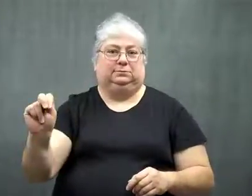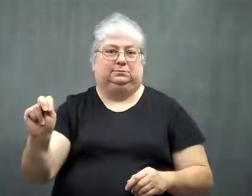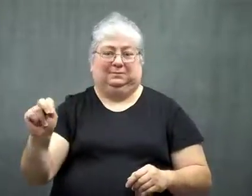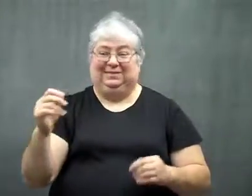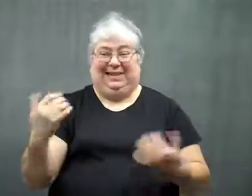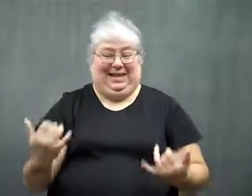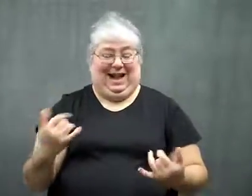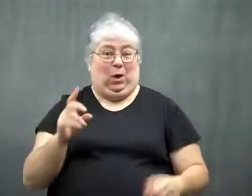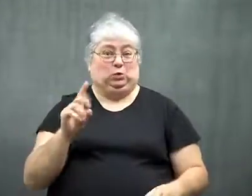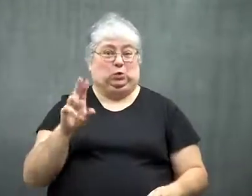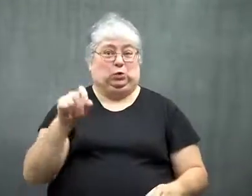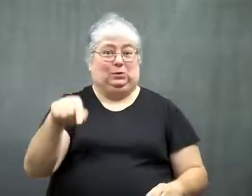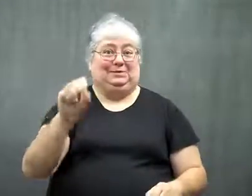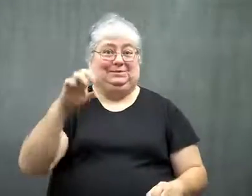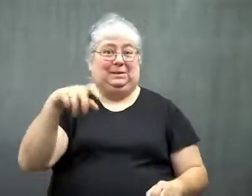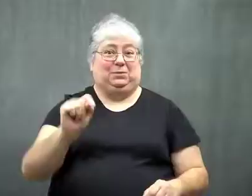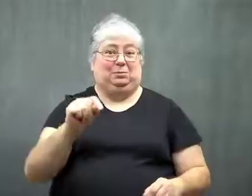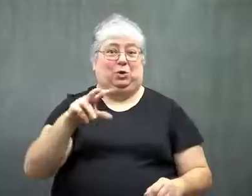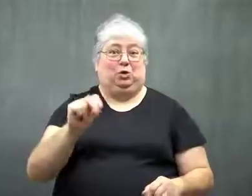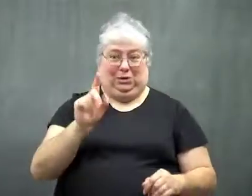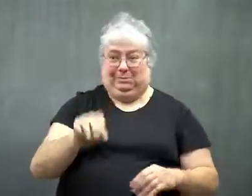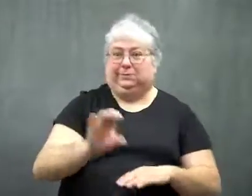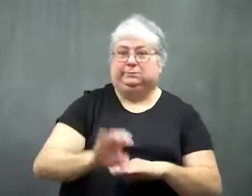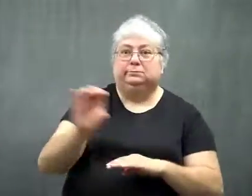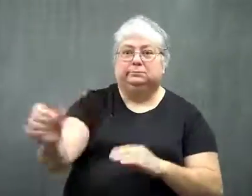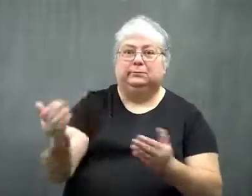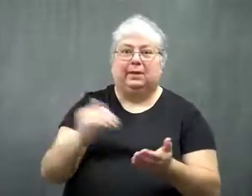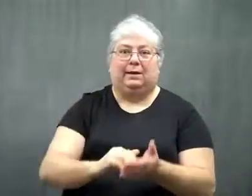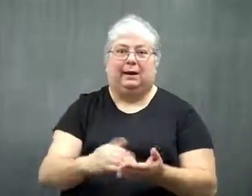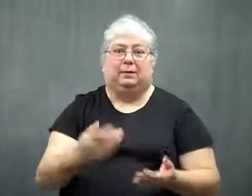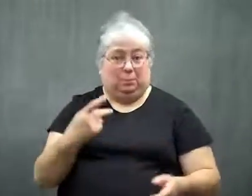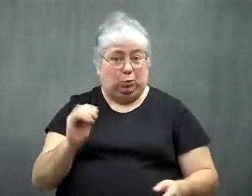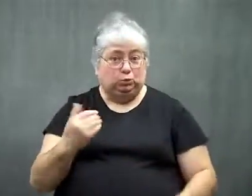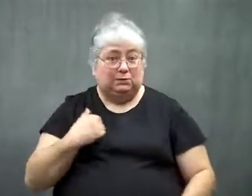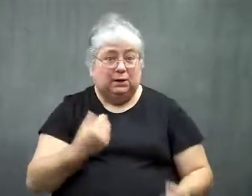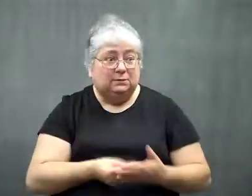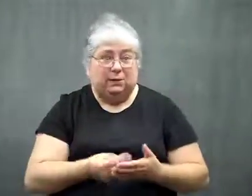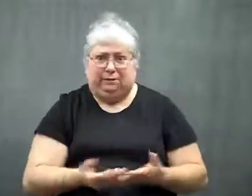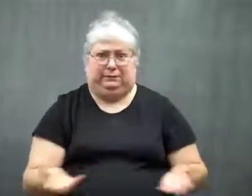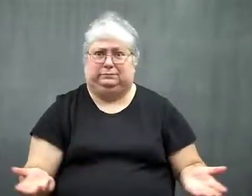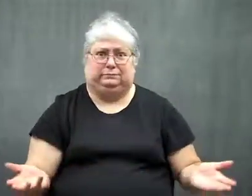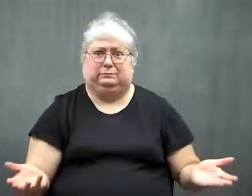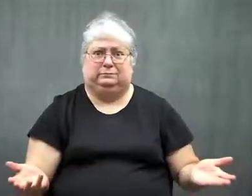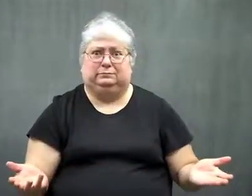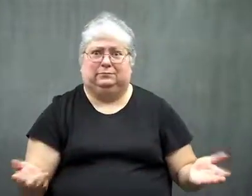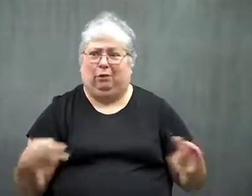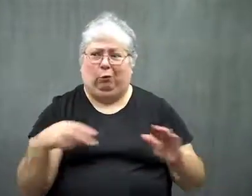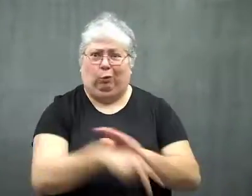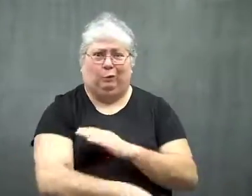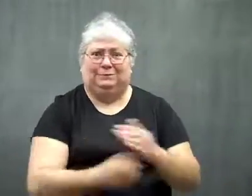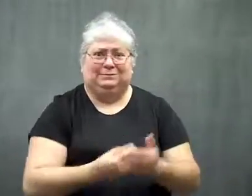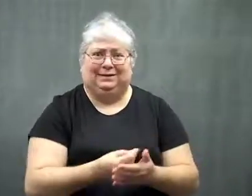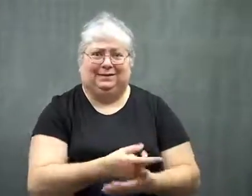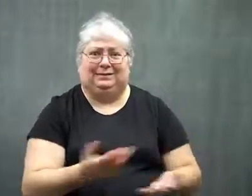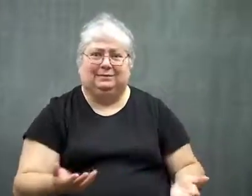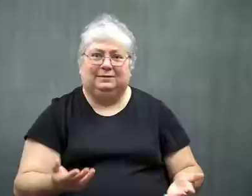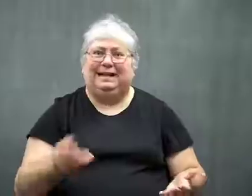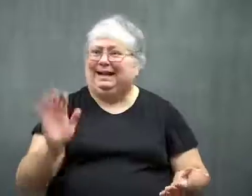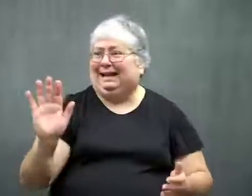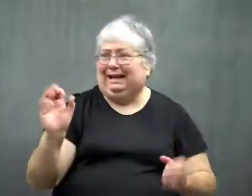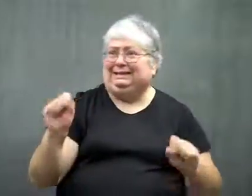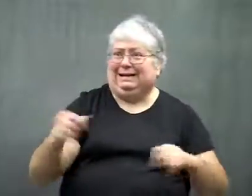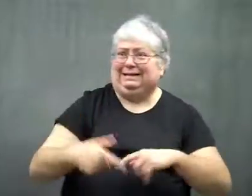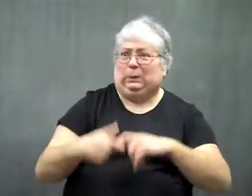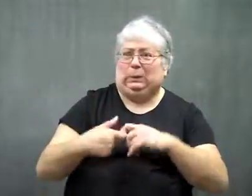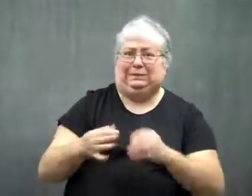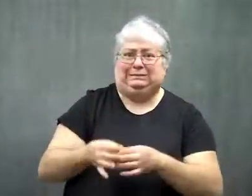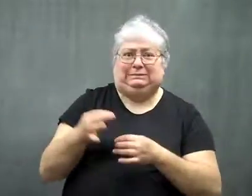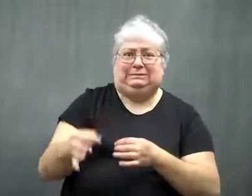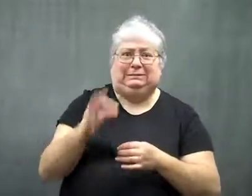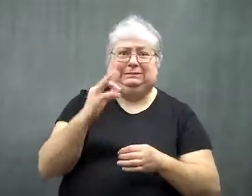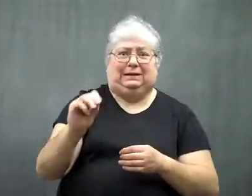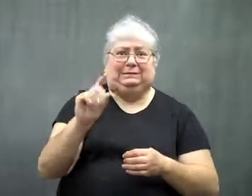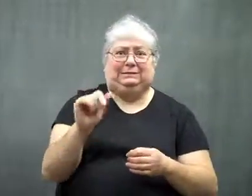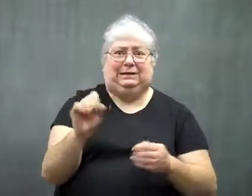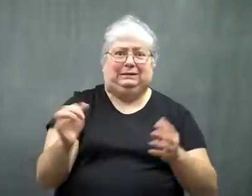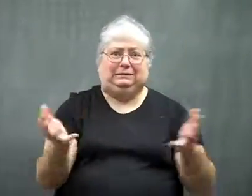The next payment is due on September 30. The Postal Service doesn't have it.